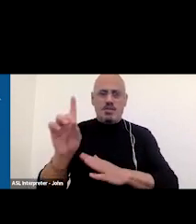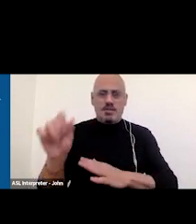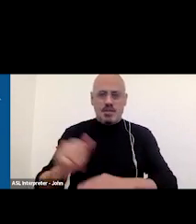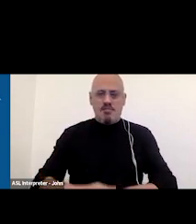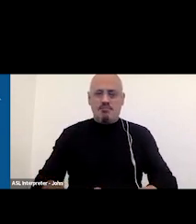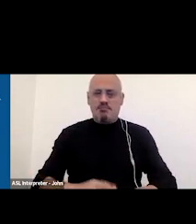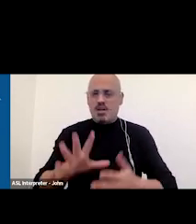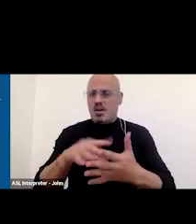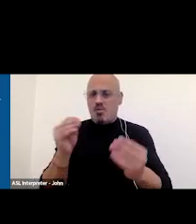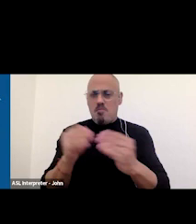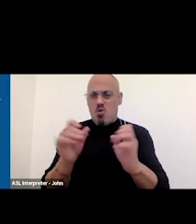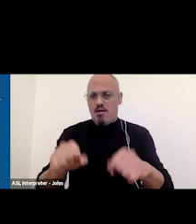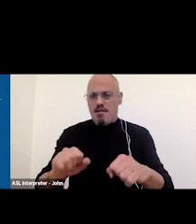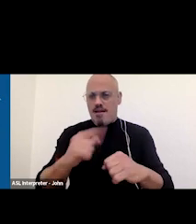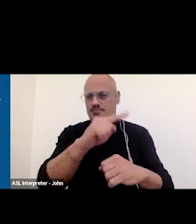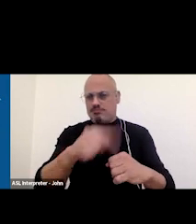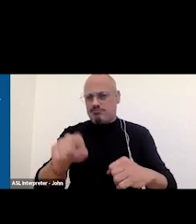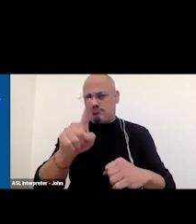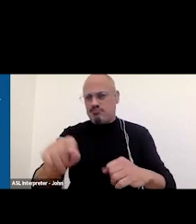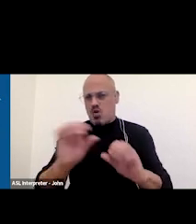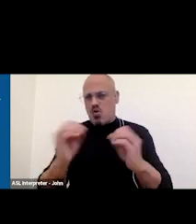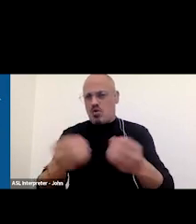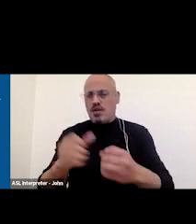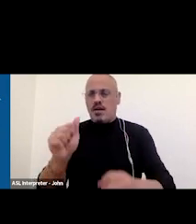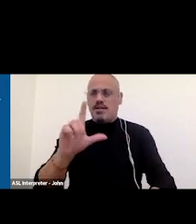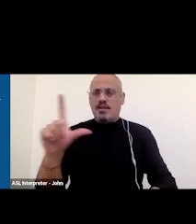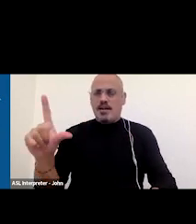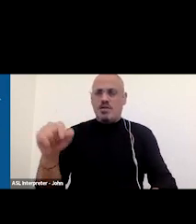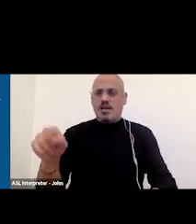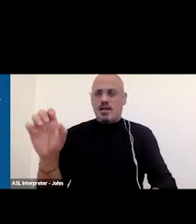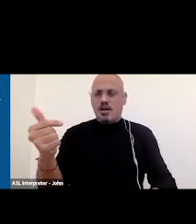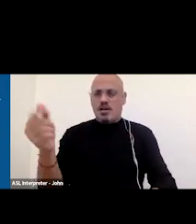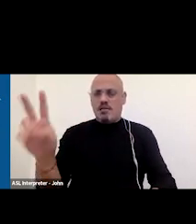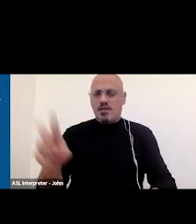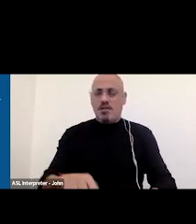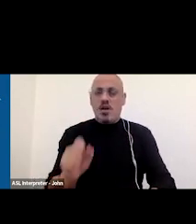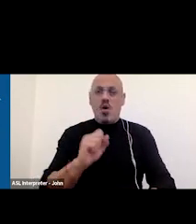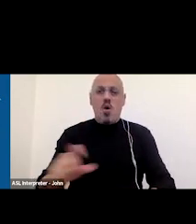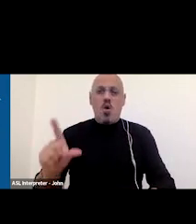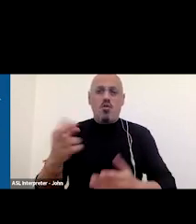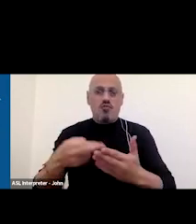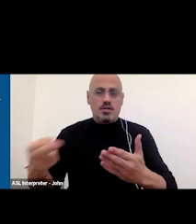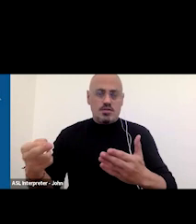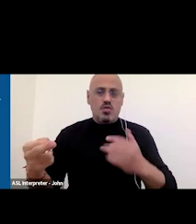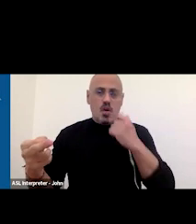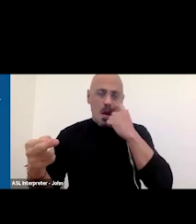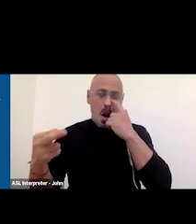You can learn more about these organizations at acl.gov. And all of the resources that I've mentioned today,